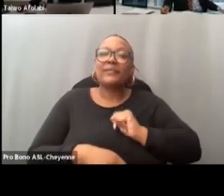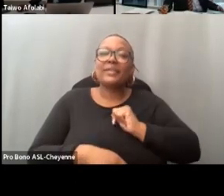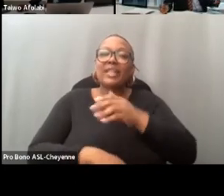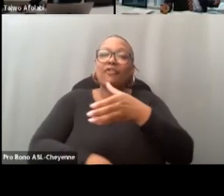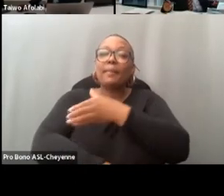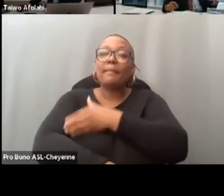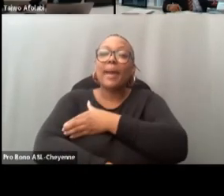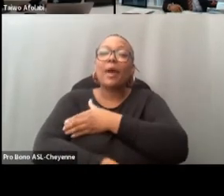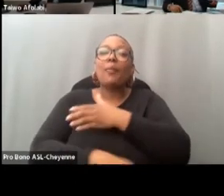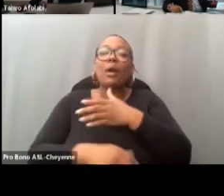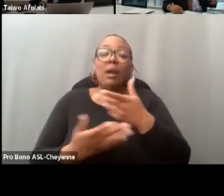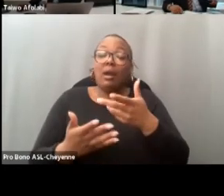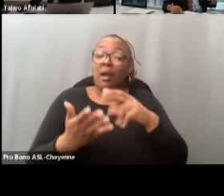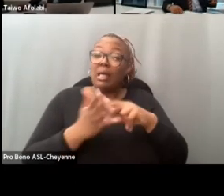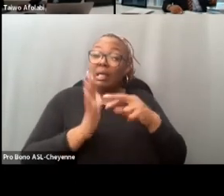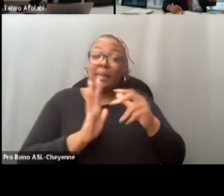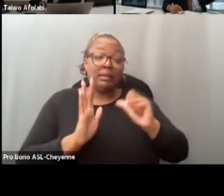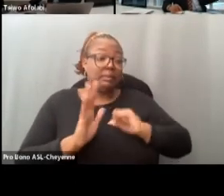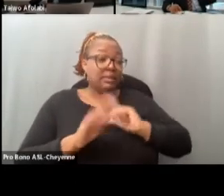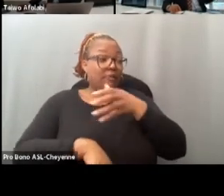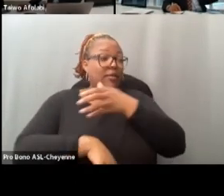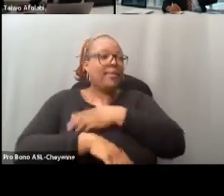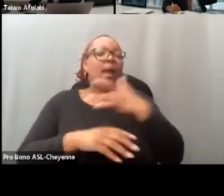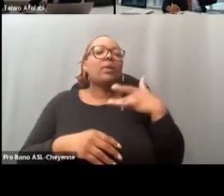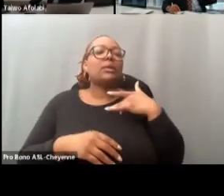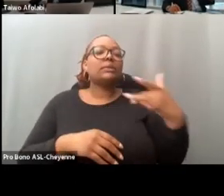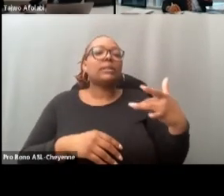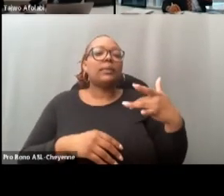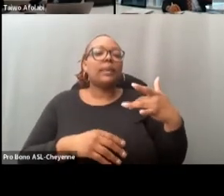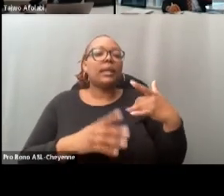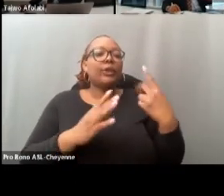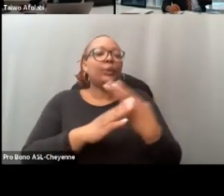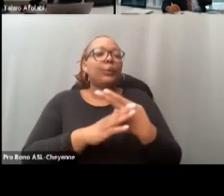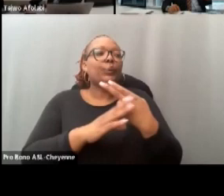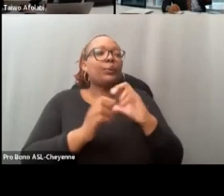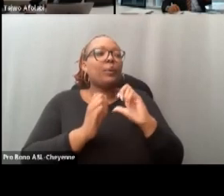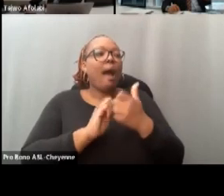soft power is usually deployed as a,